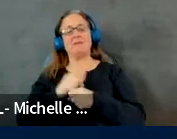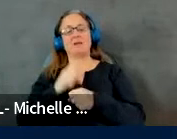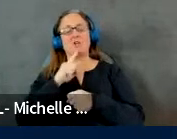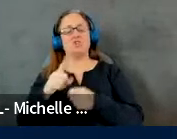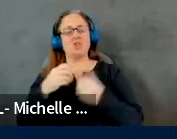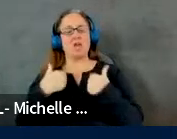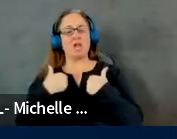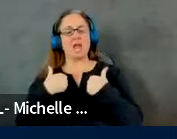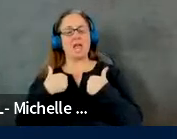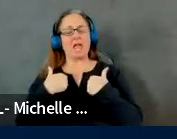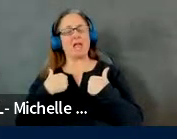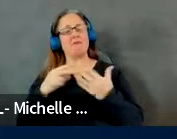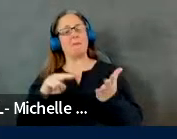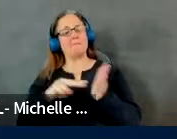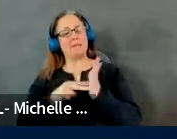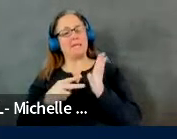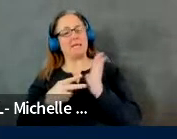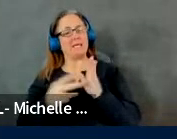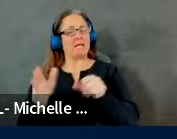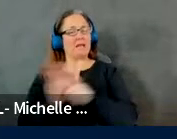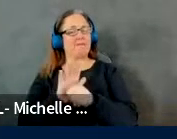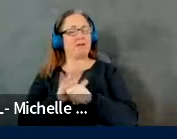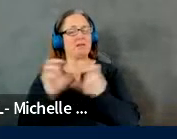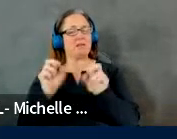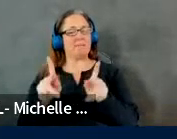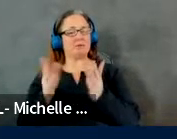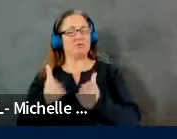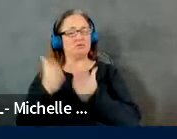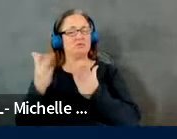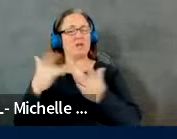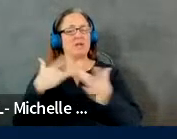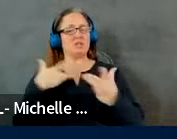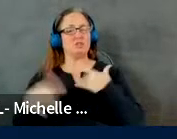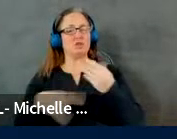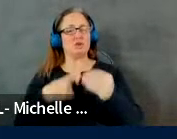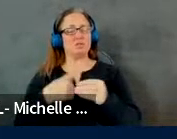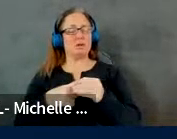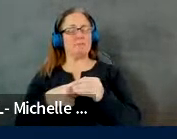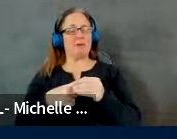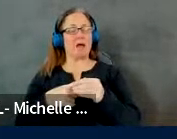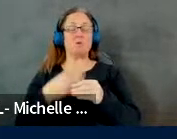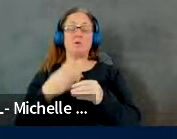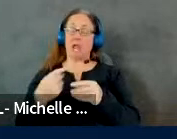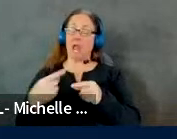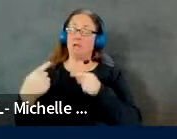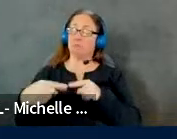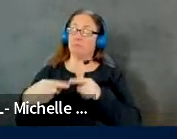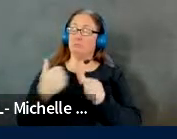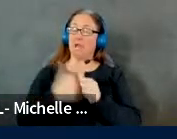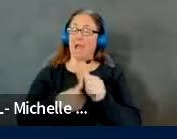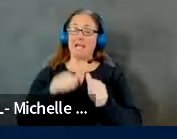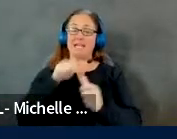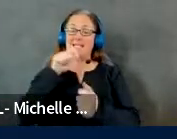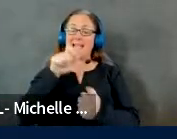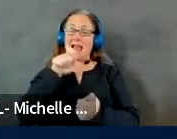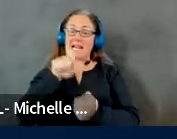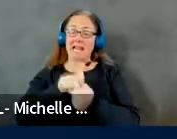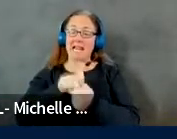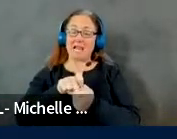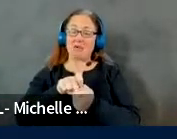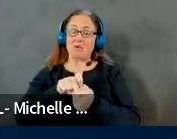meaningful opportunity to raise concerns about and dispute any inaccurate or biased information